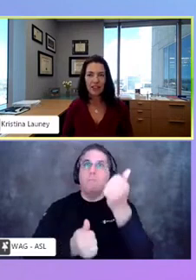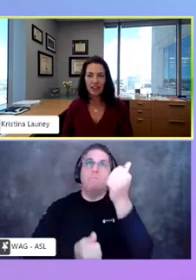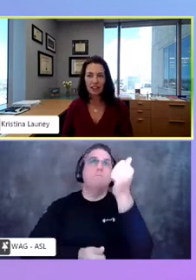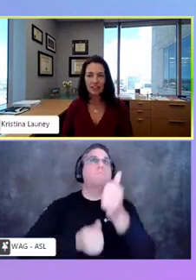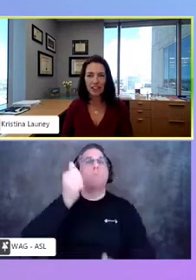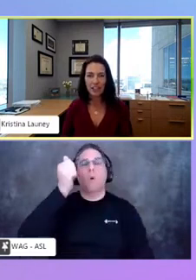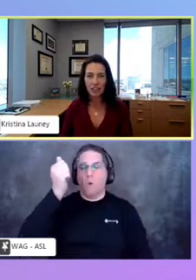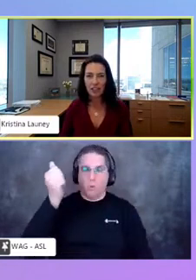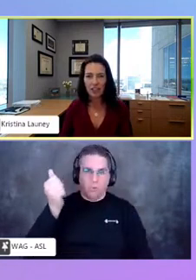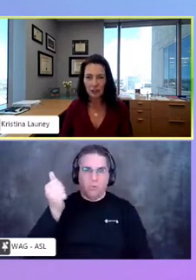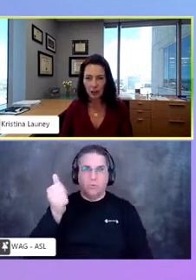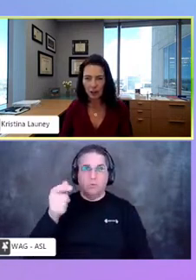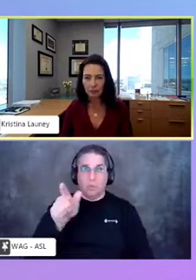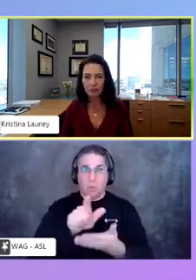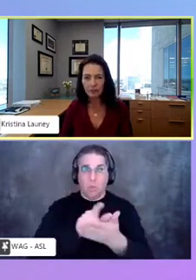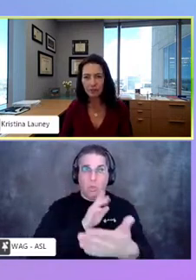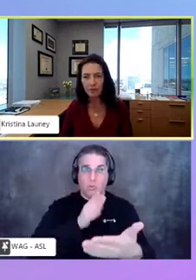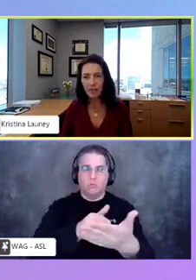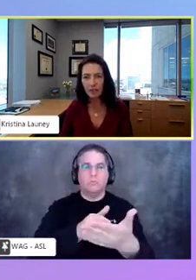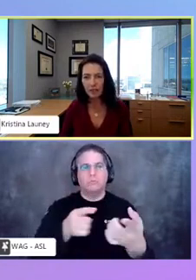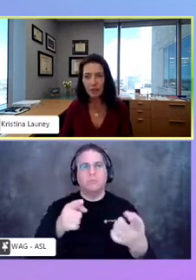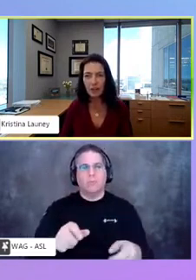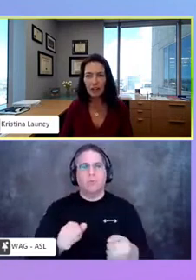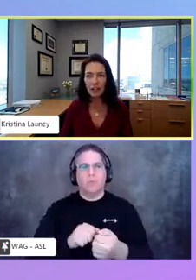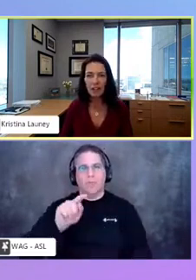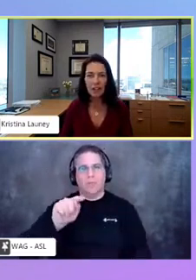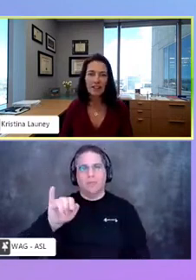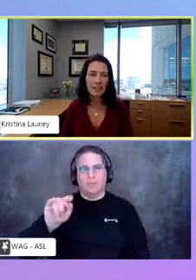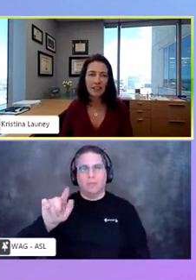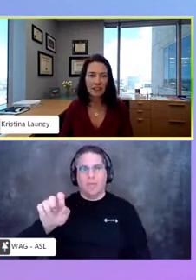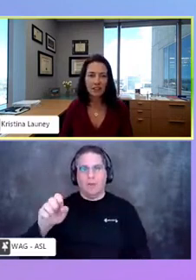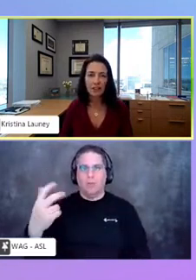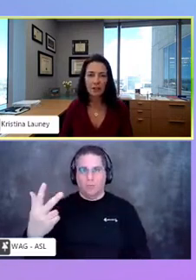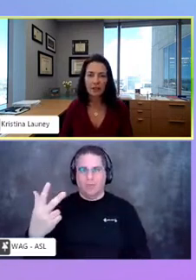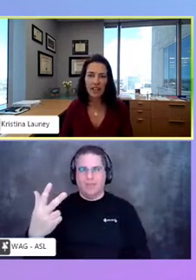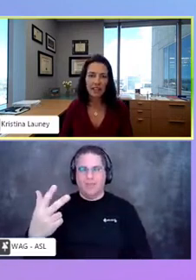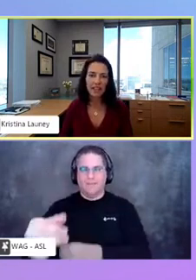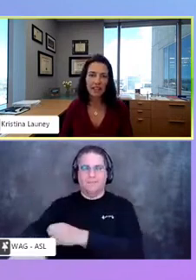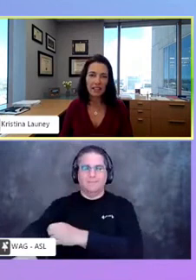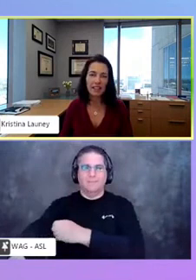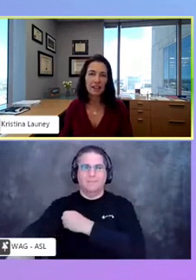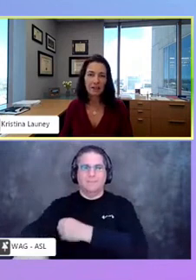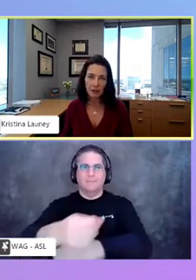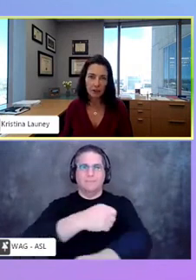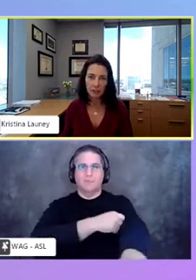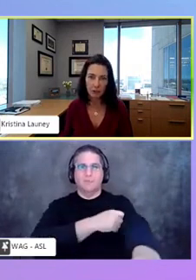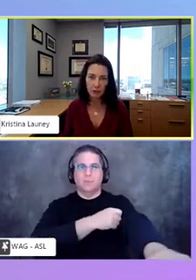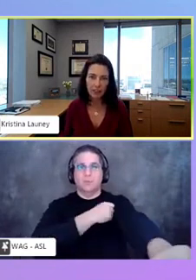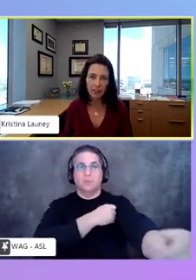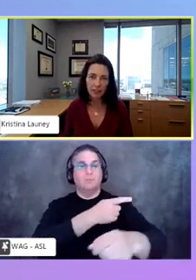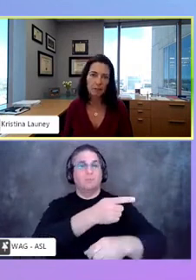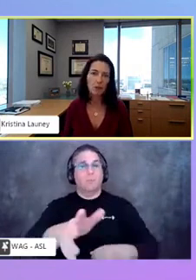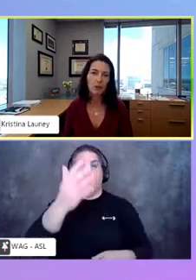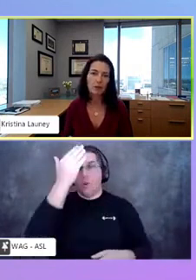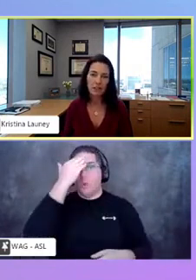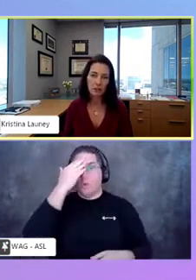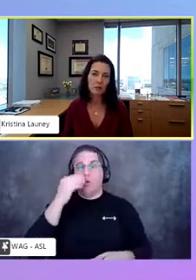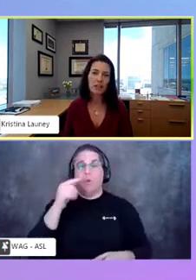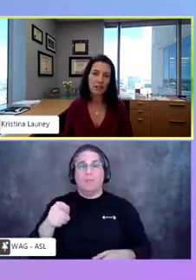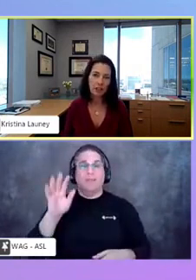where all the mitigation is occurring, the vast majority, not all of it but the vast majority of litigation is